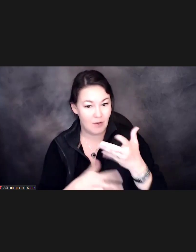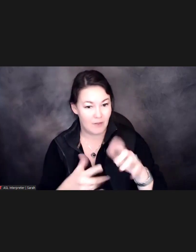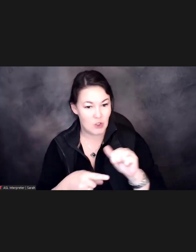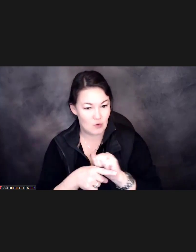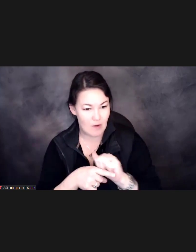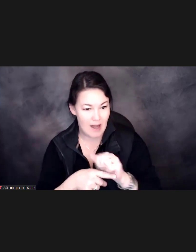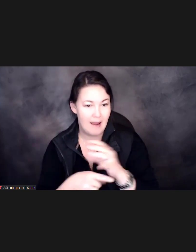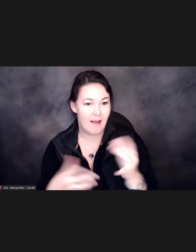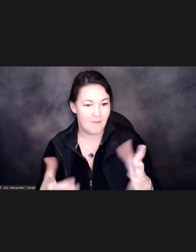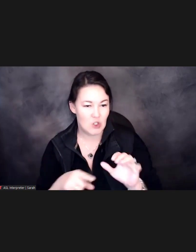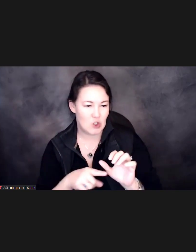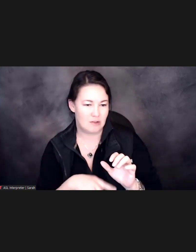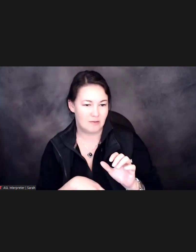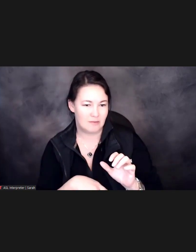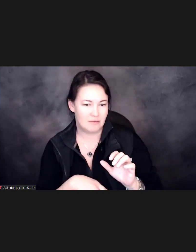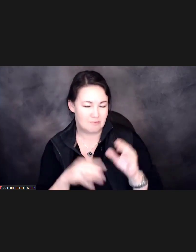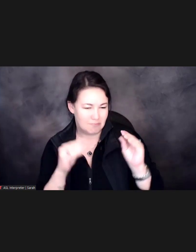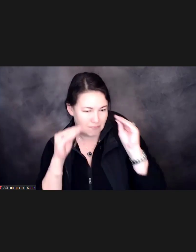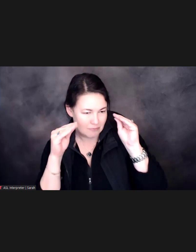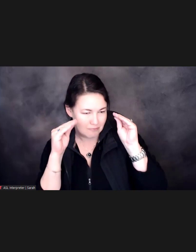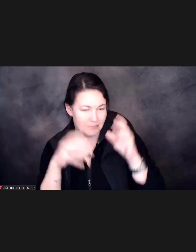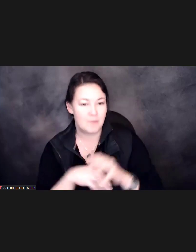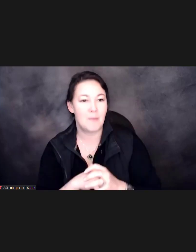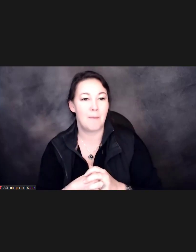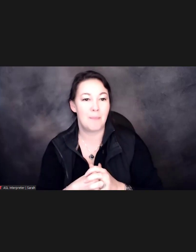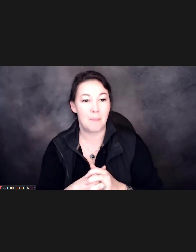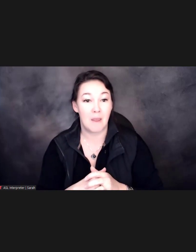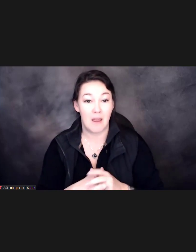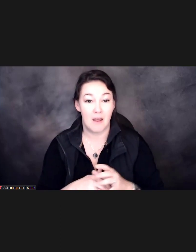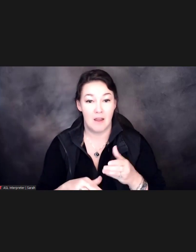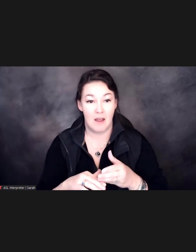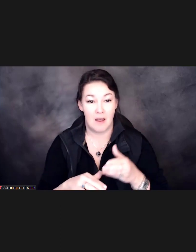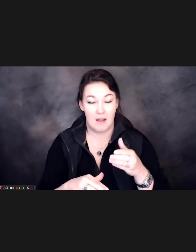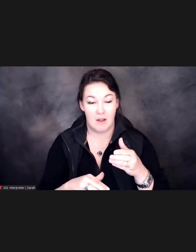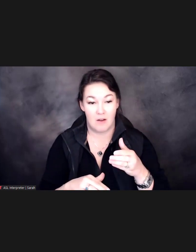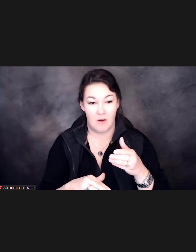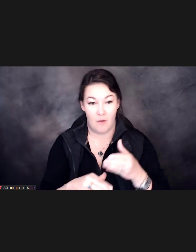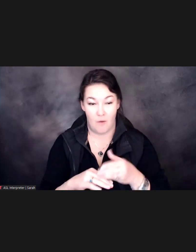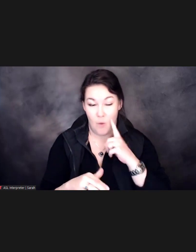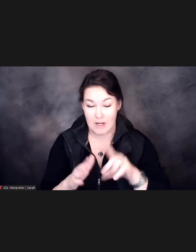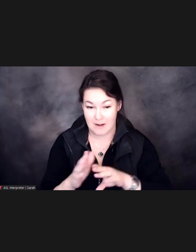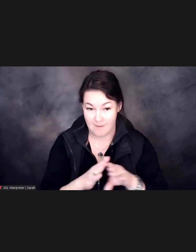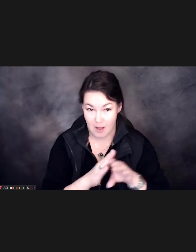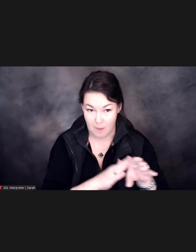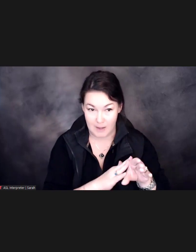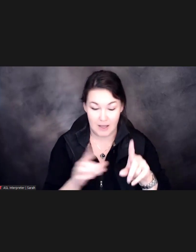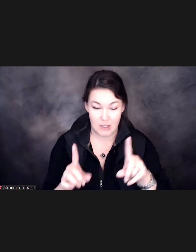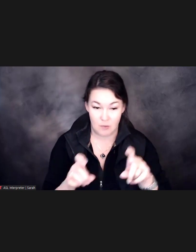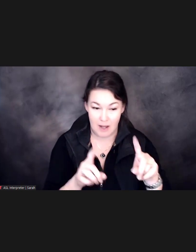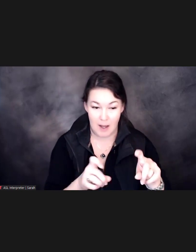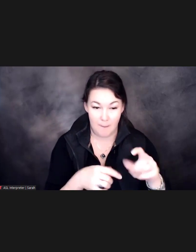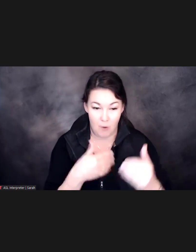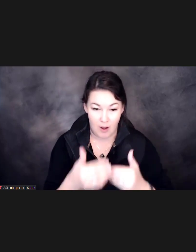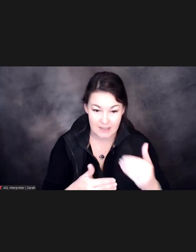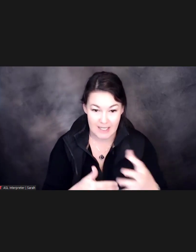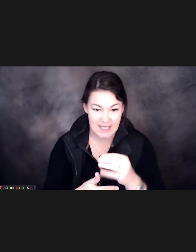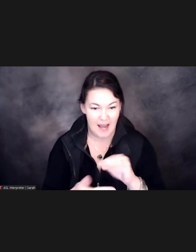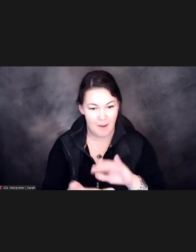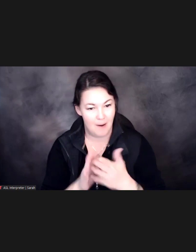To assist screeners in developing all of the different steps of the screening process and developing that as a habit, um, we have, as